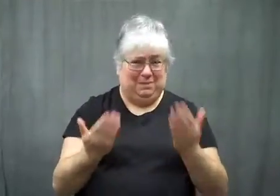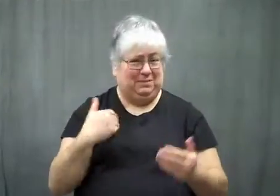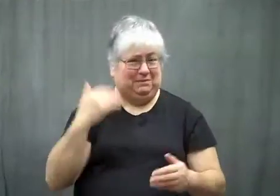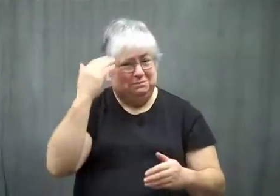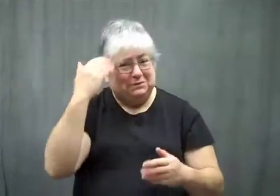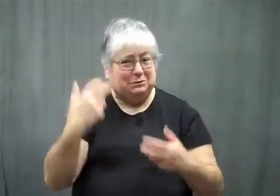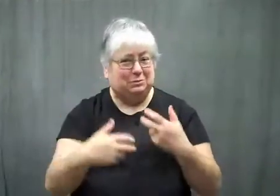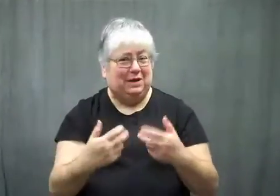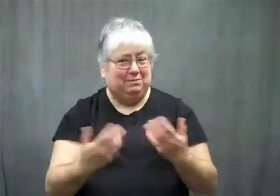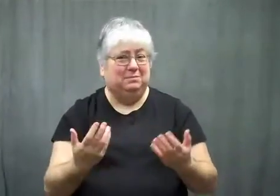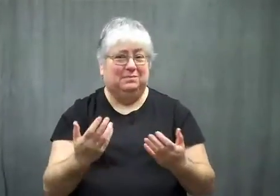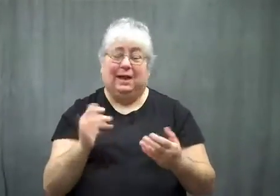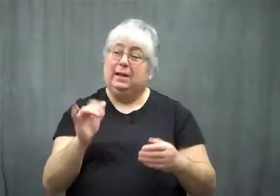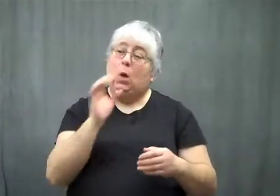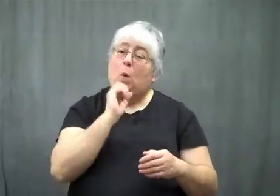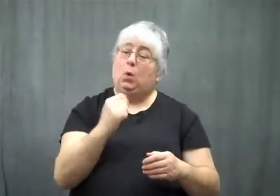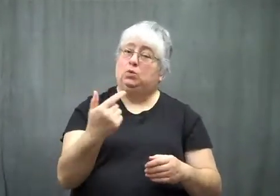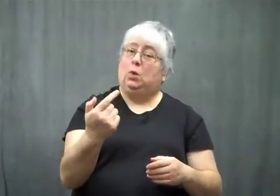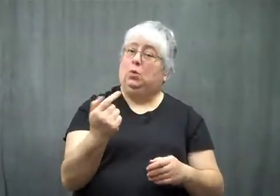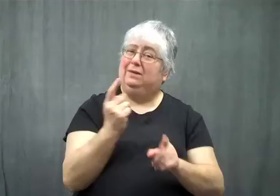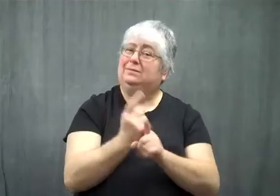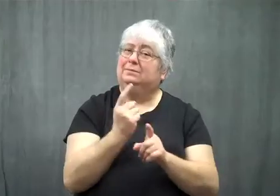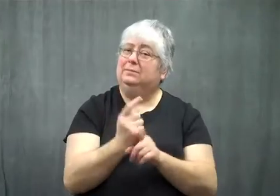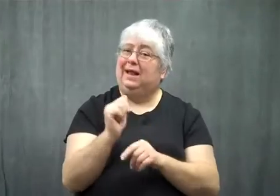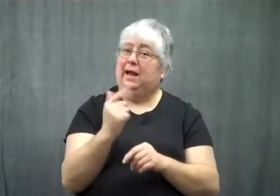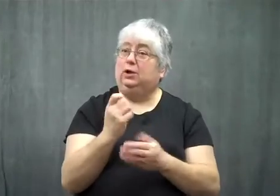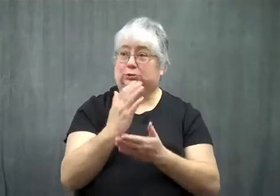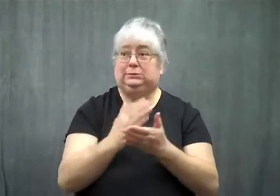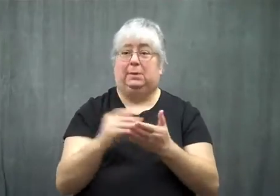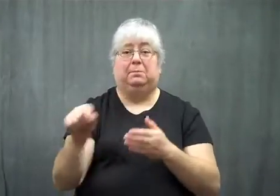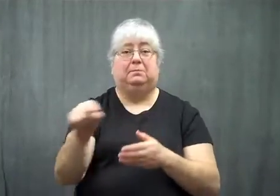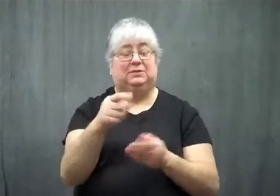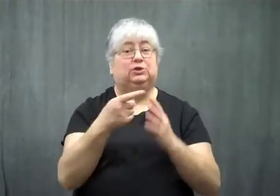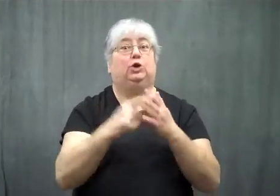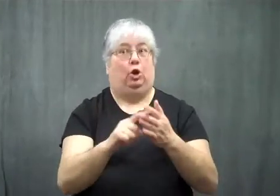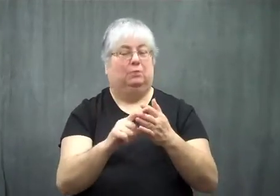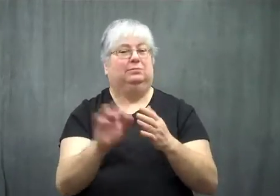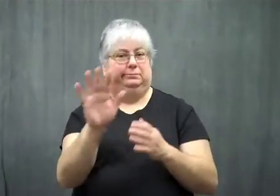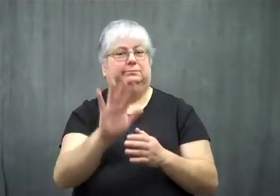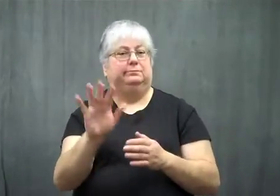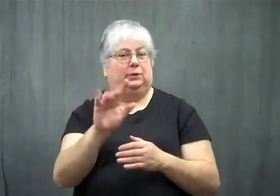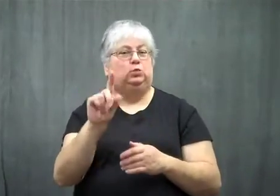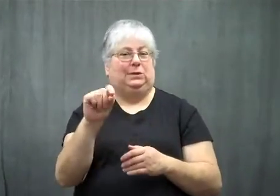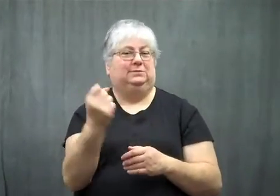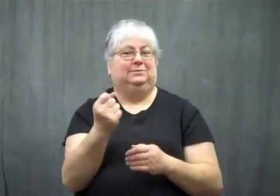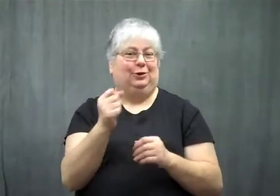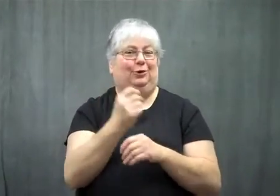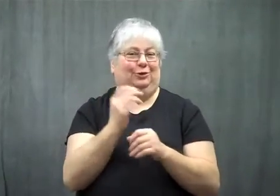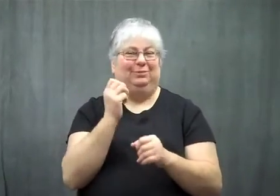He might possibly have a mental problem.